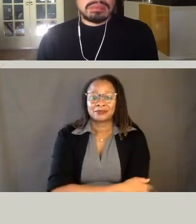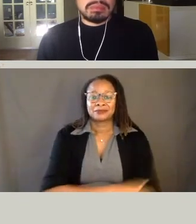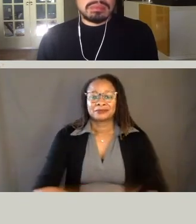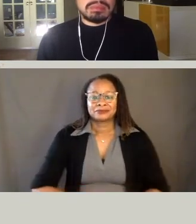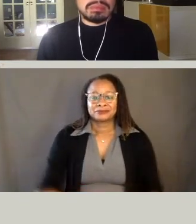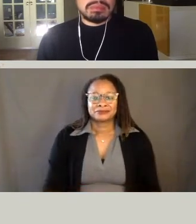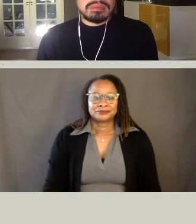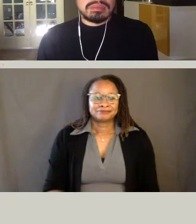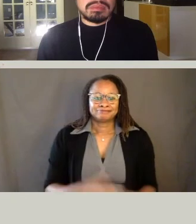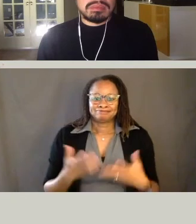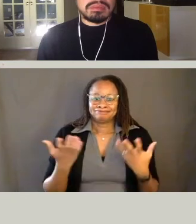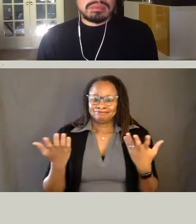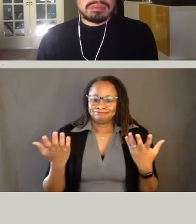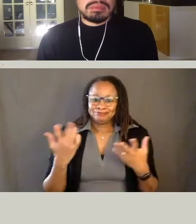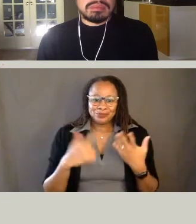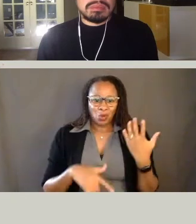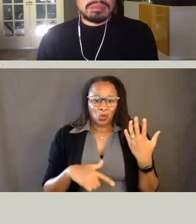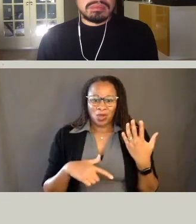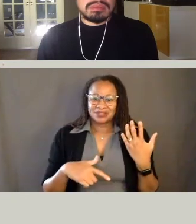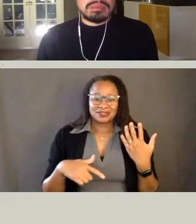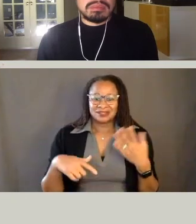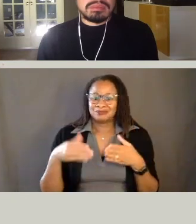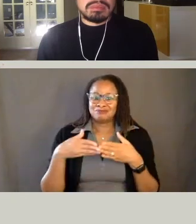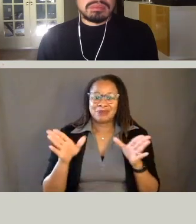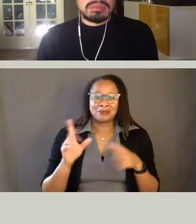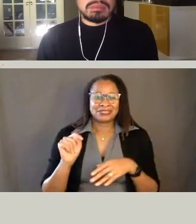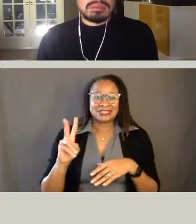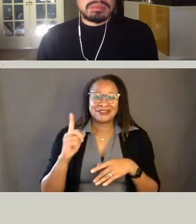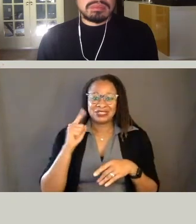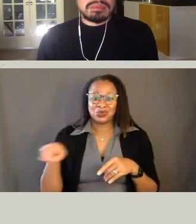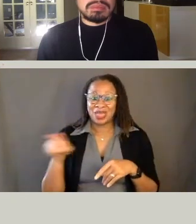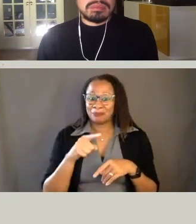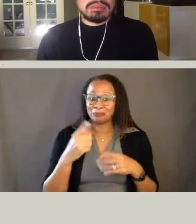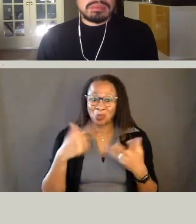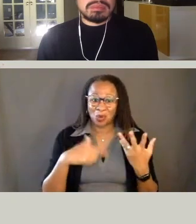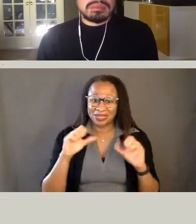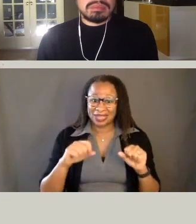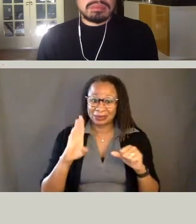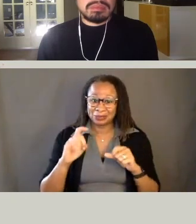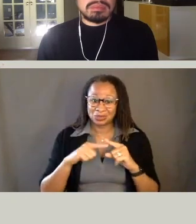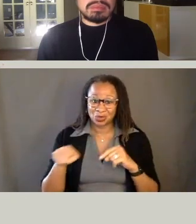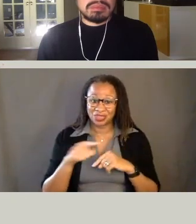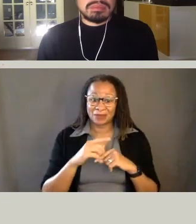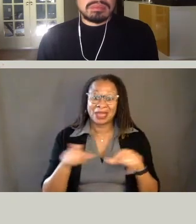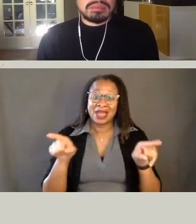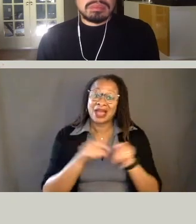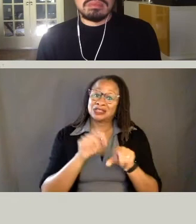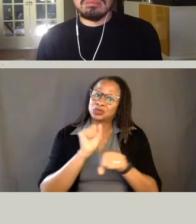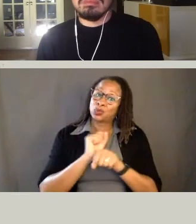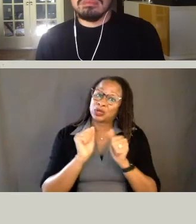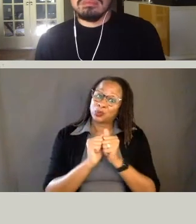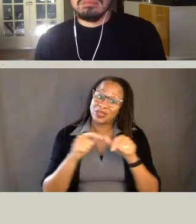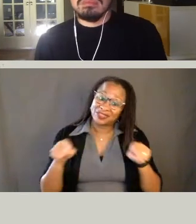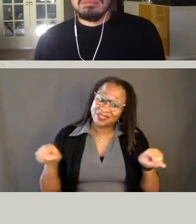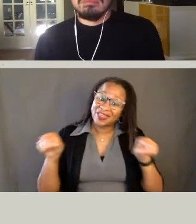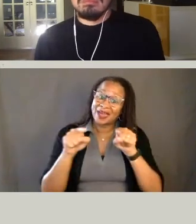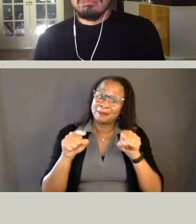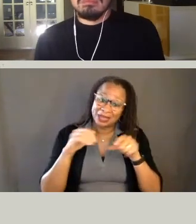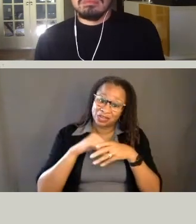What's Public Television to them, what could it be to them. As you're working with them in your organizations?